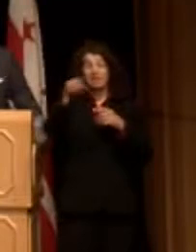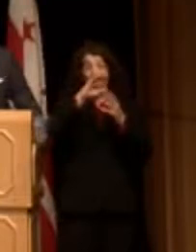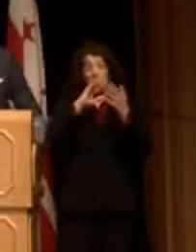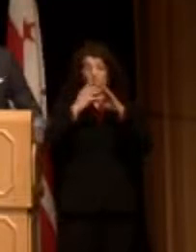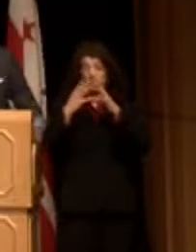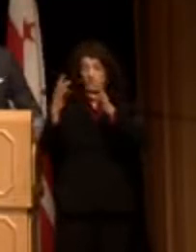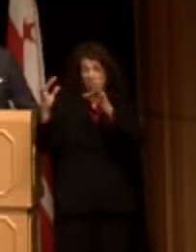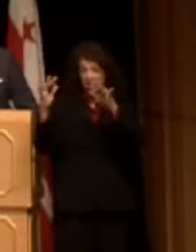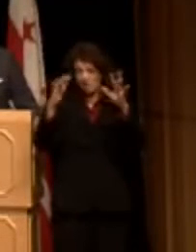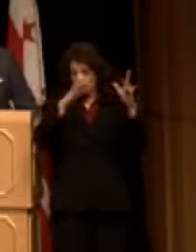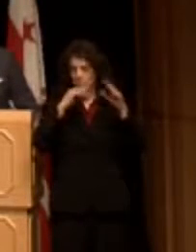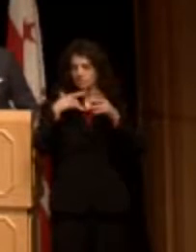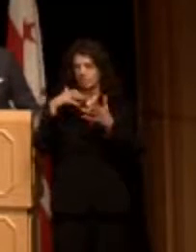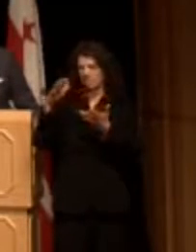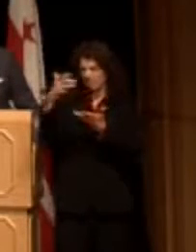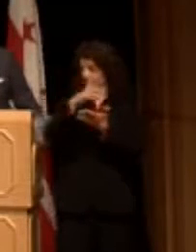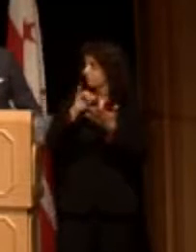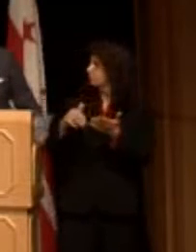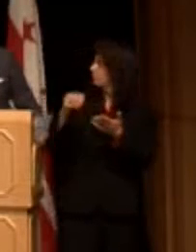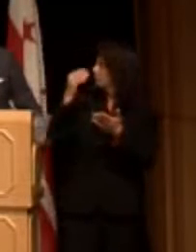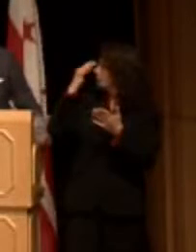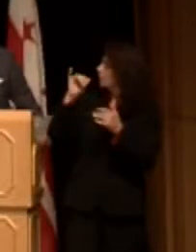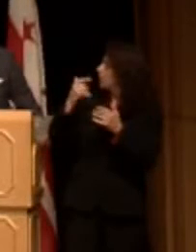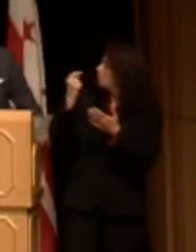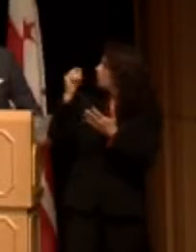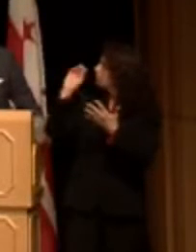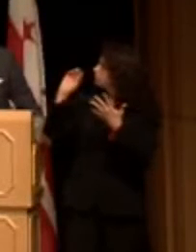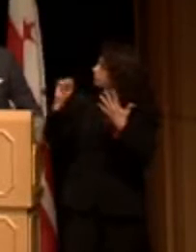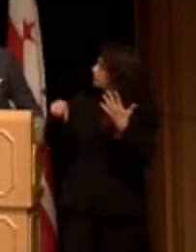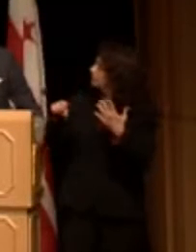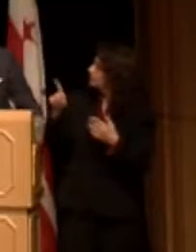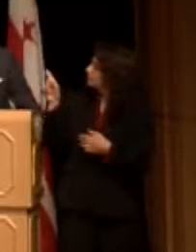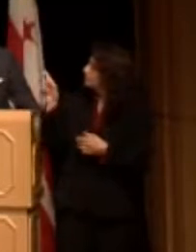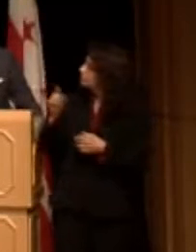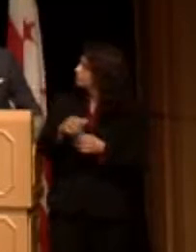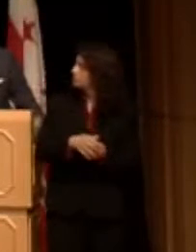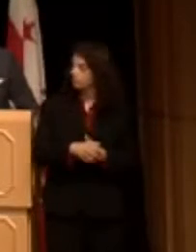BUT NOT LIMITED TO A NEIGHBORHOOD SERVING COMPONENT,